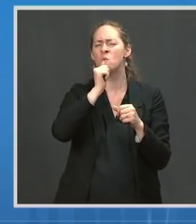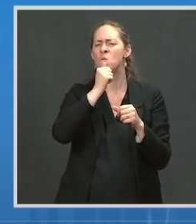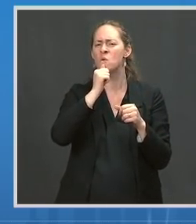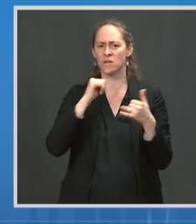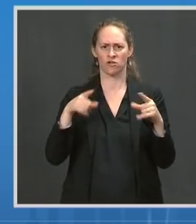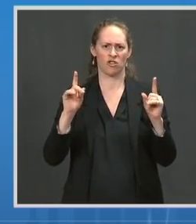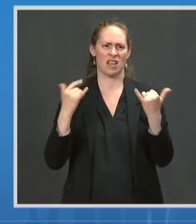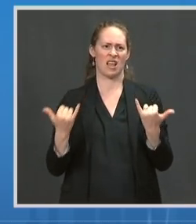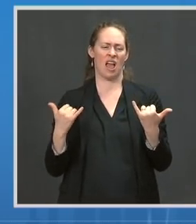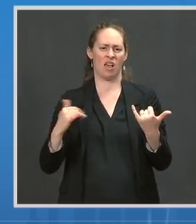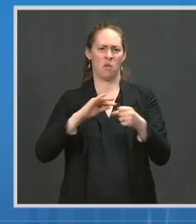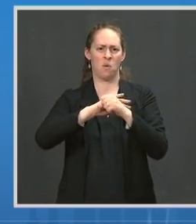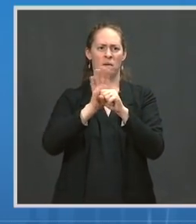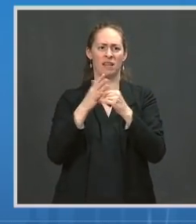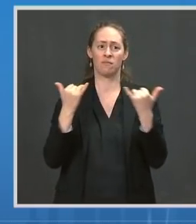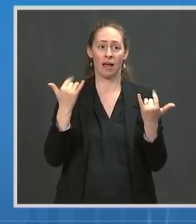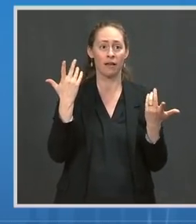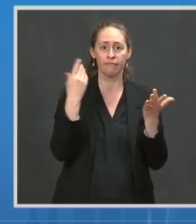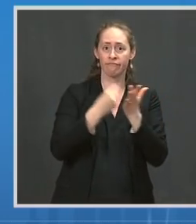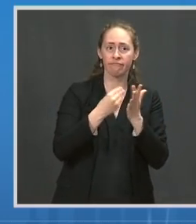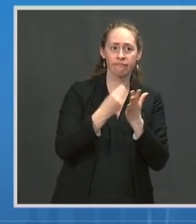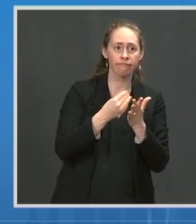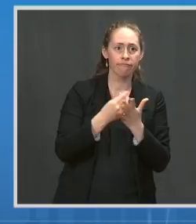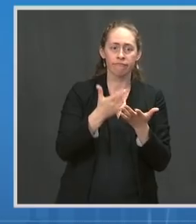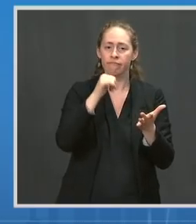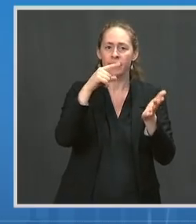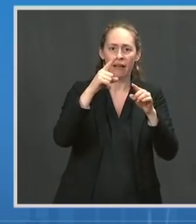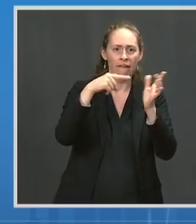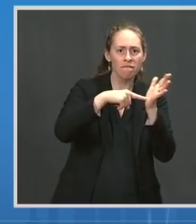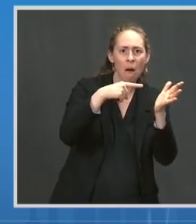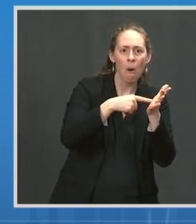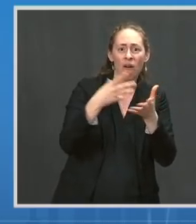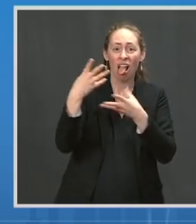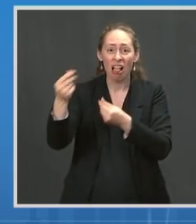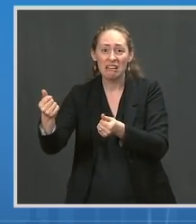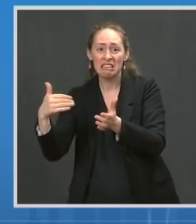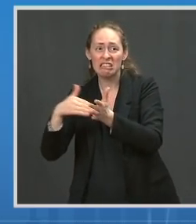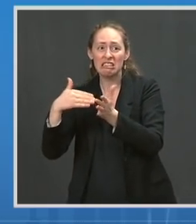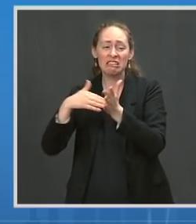and private insurance. Overall, we're committed to reducing health disparities